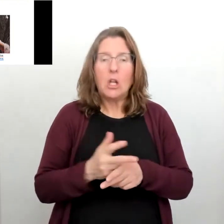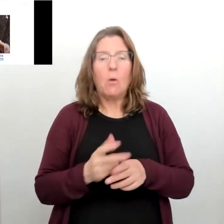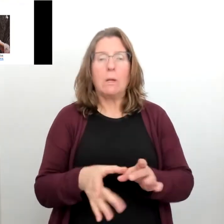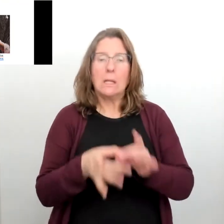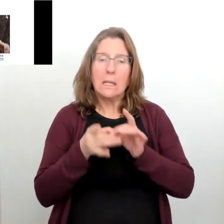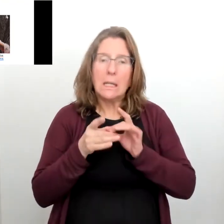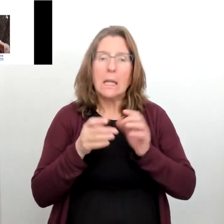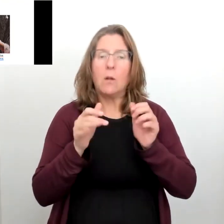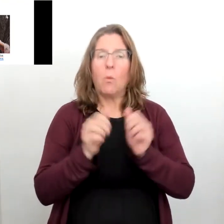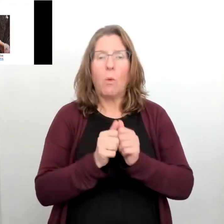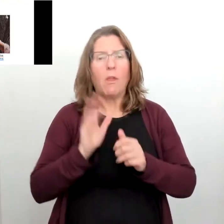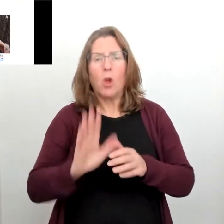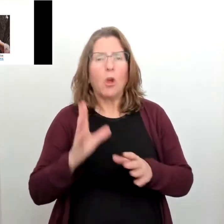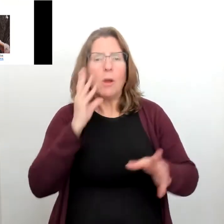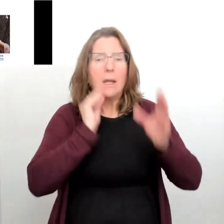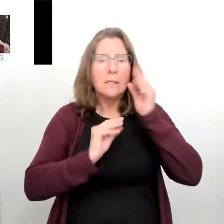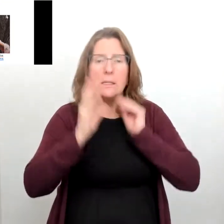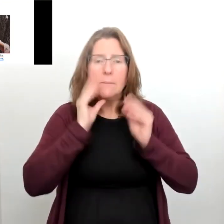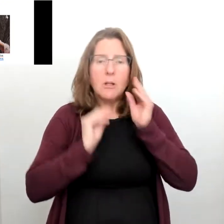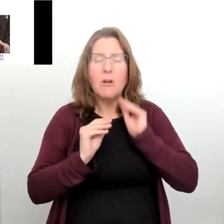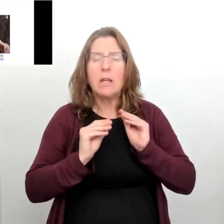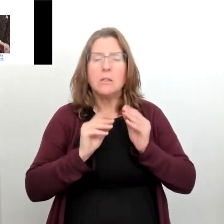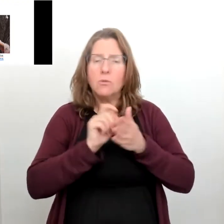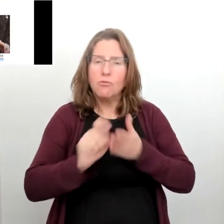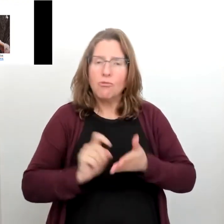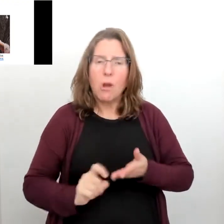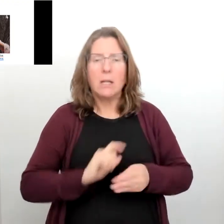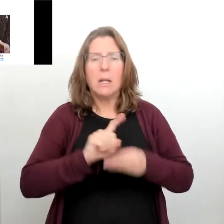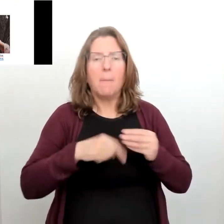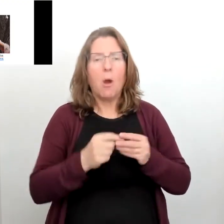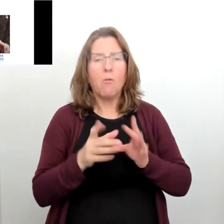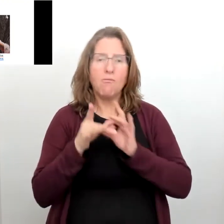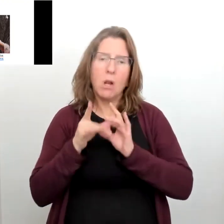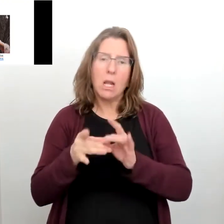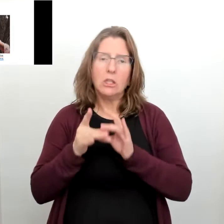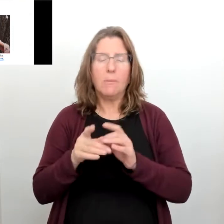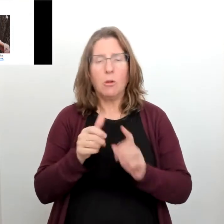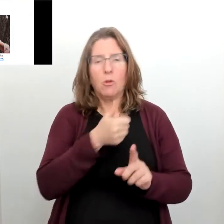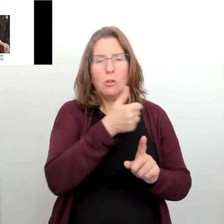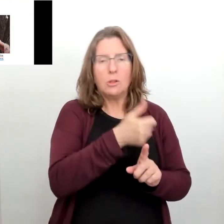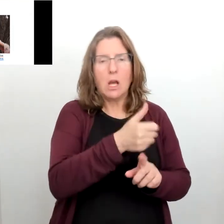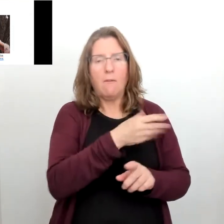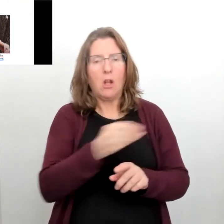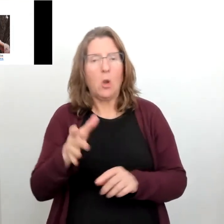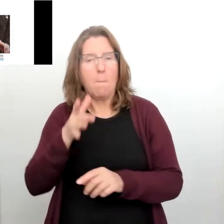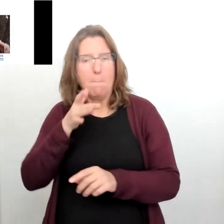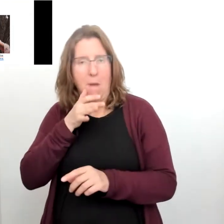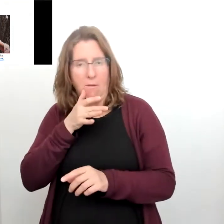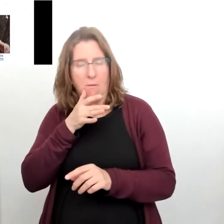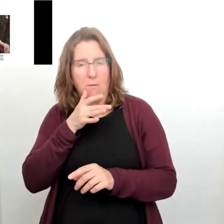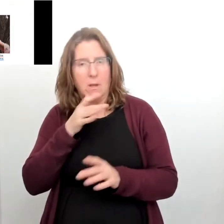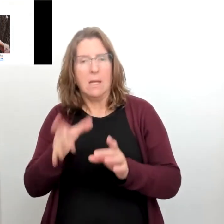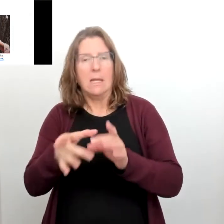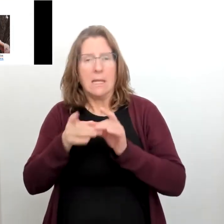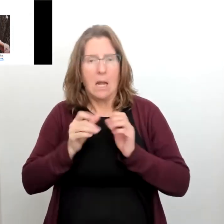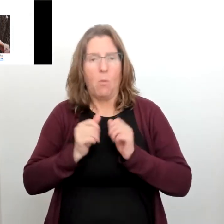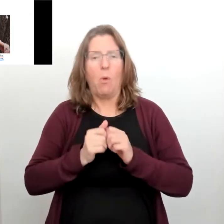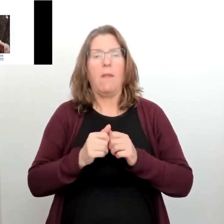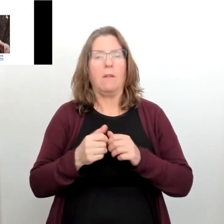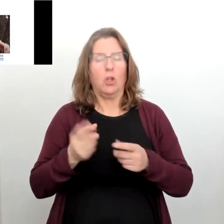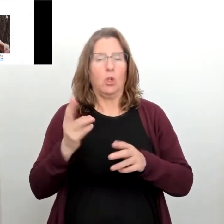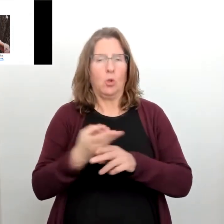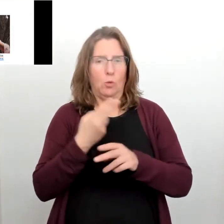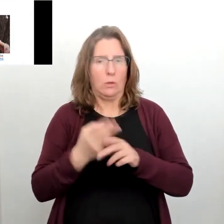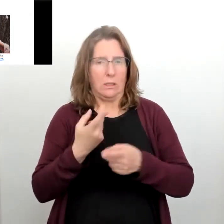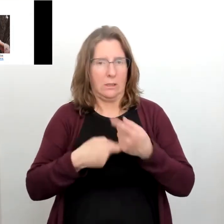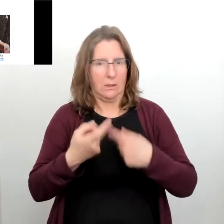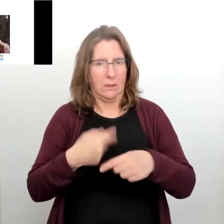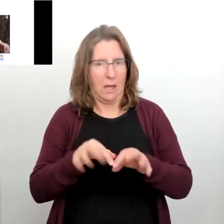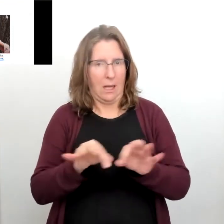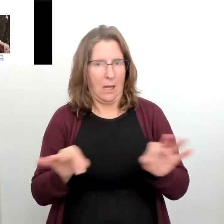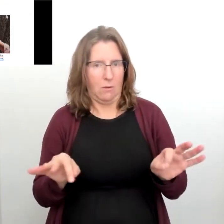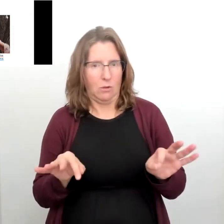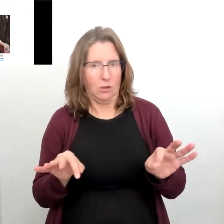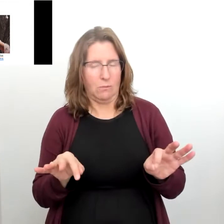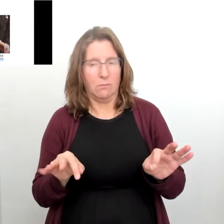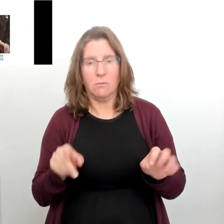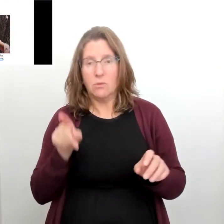She wrote the script and videotaped herself explaining about her relationship with her mother and using sign language.